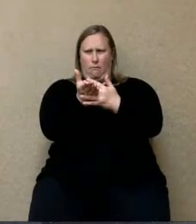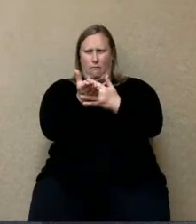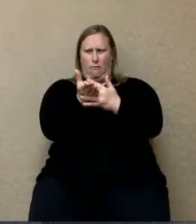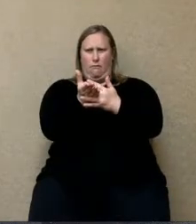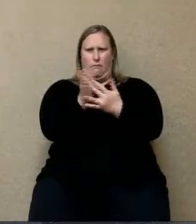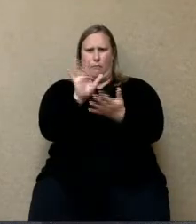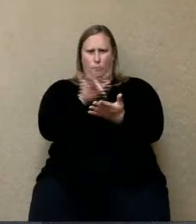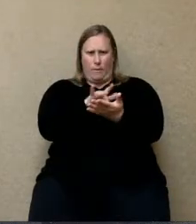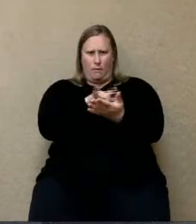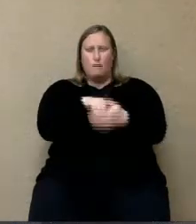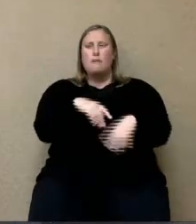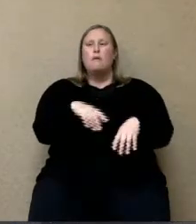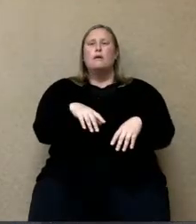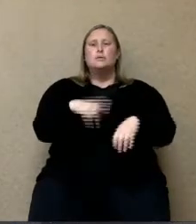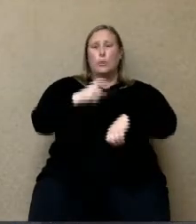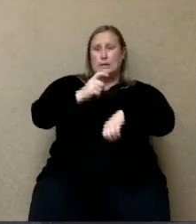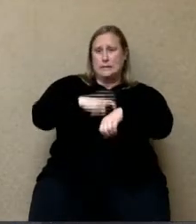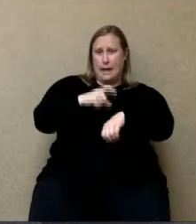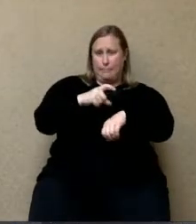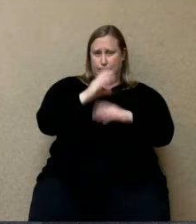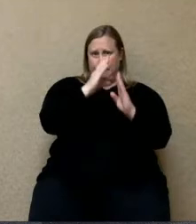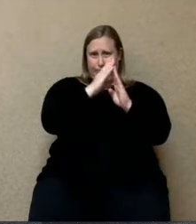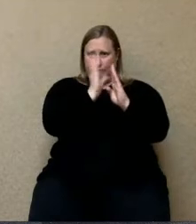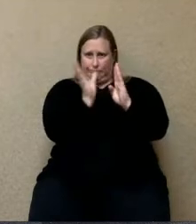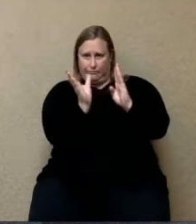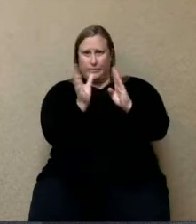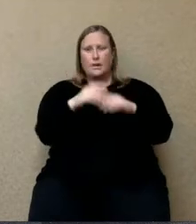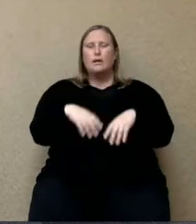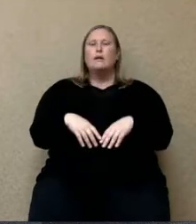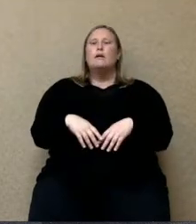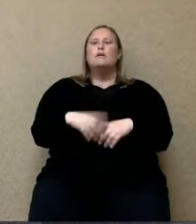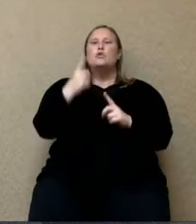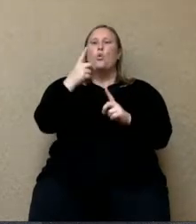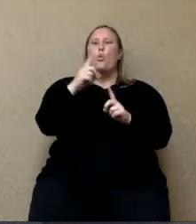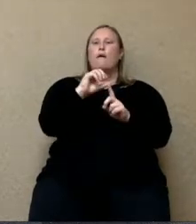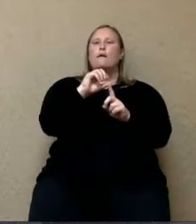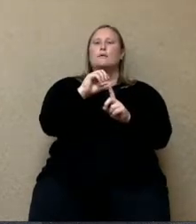I will keep us on time. So, I want to go over a case study first, so it is